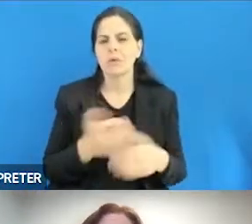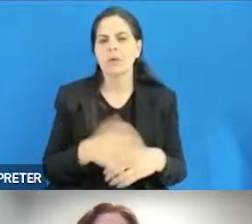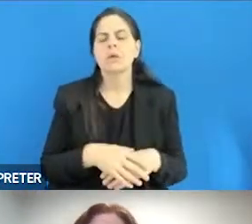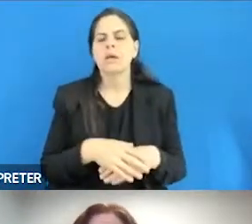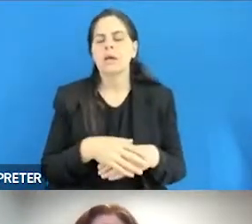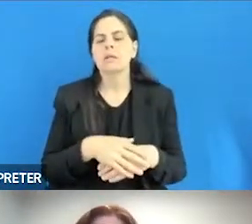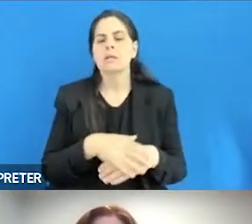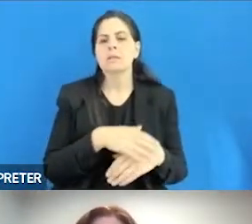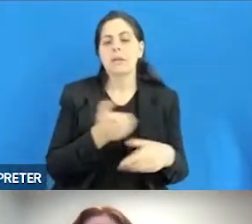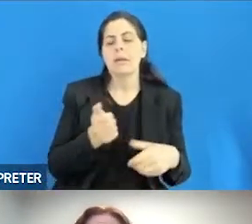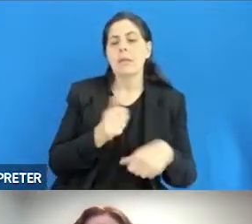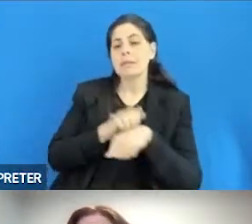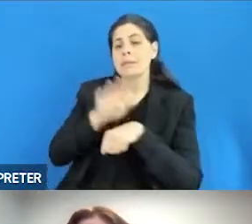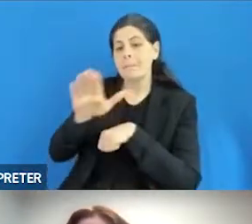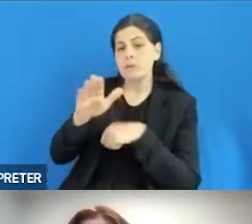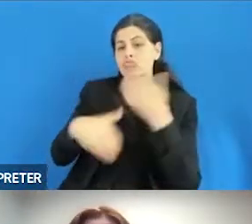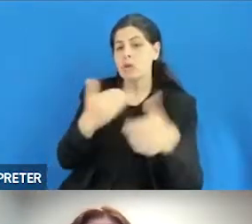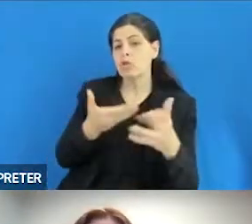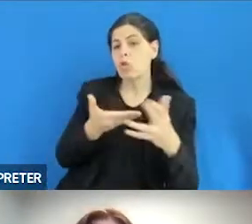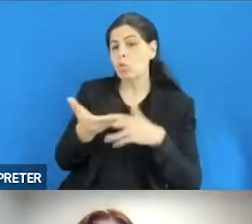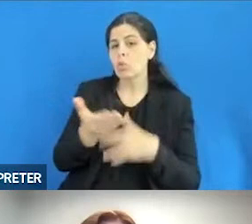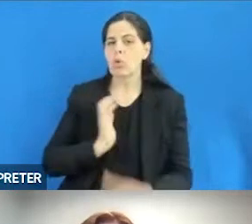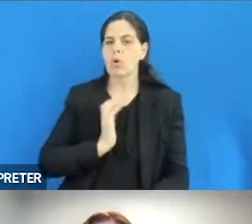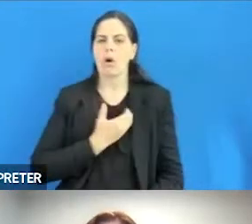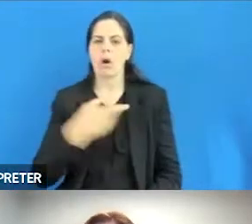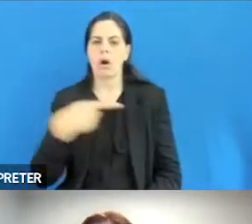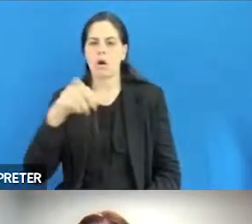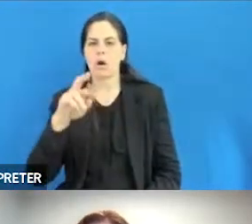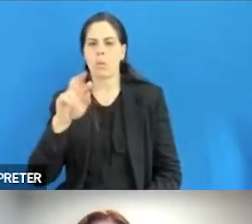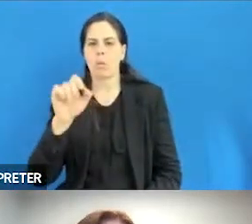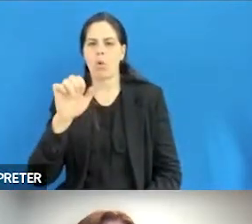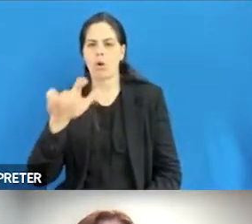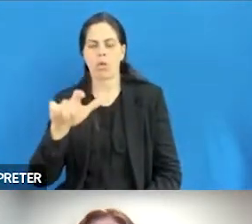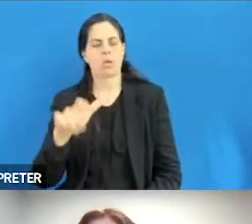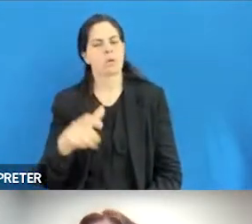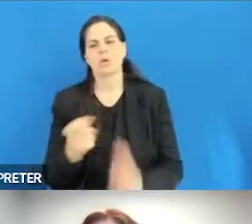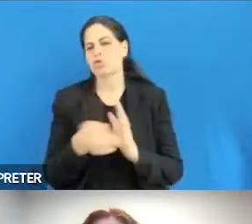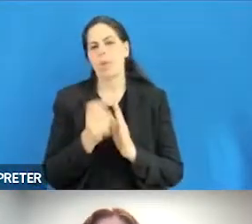It's completely automated. You provide some information, you sign through the portal,